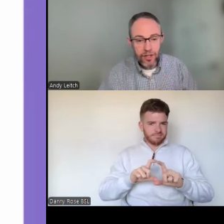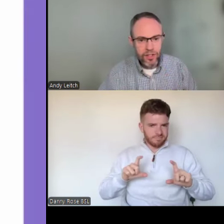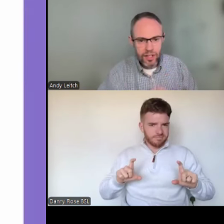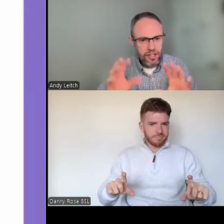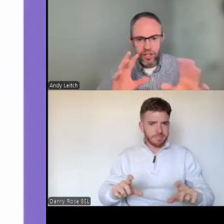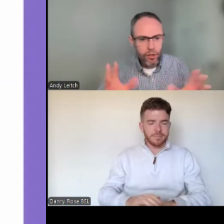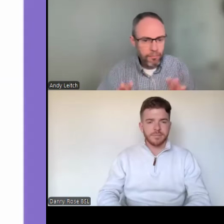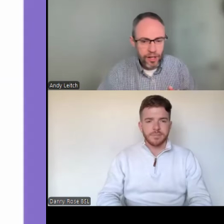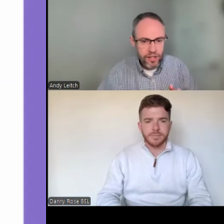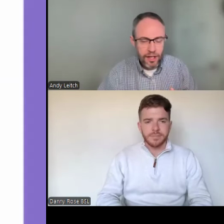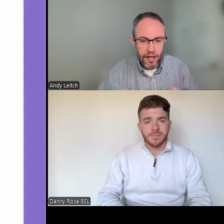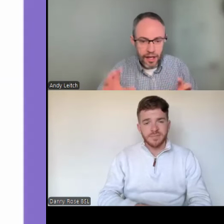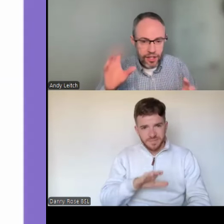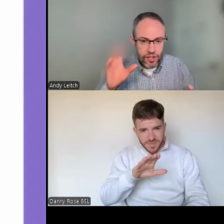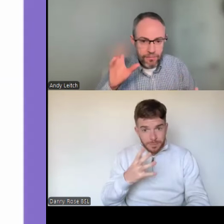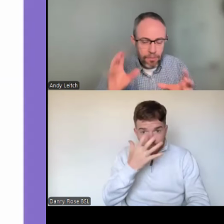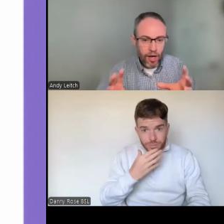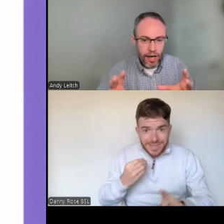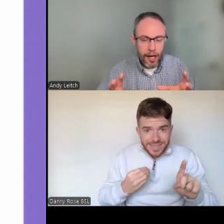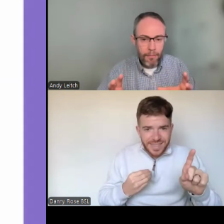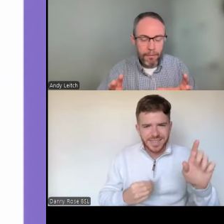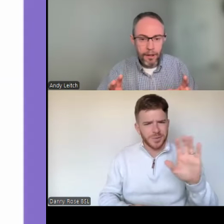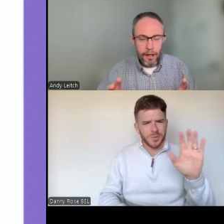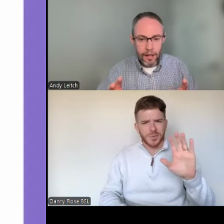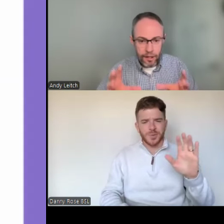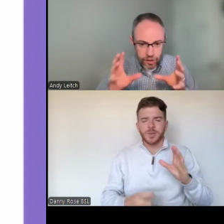You can see this doesn't look pretty. It's just mocking it up.